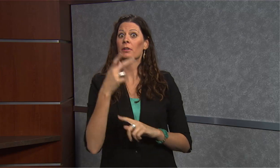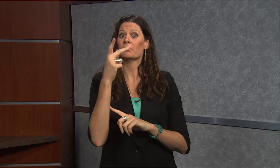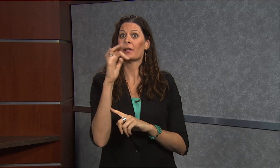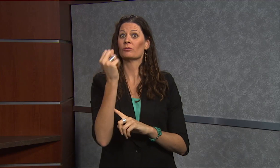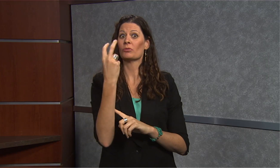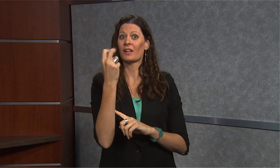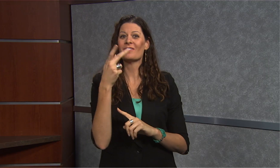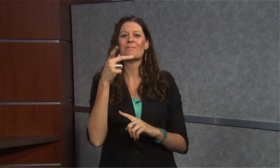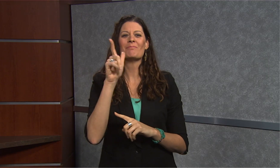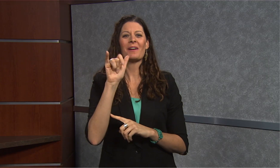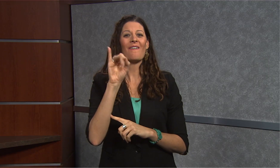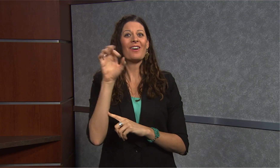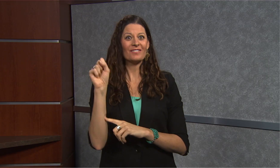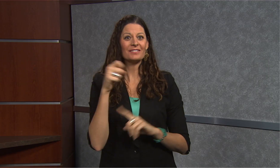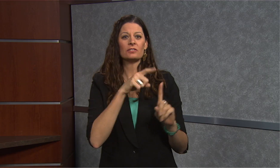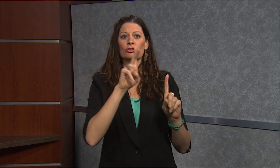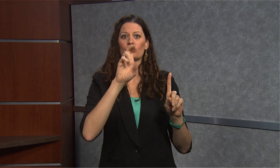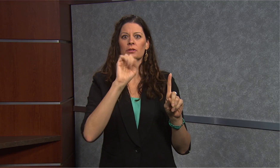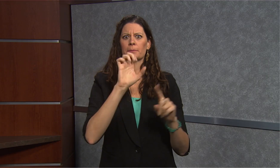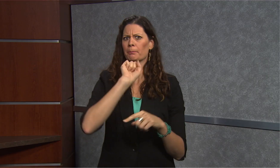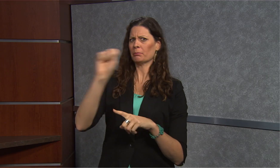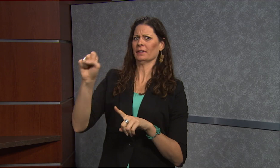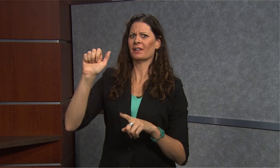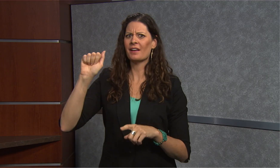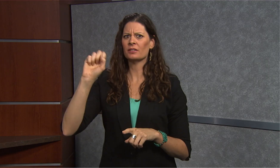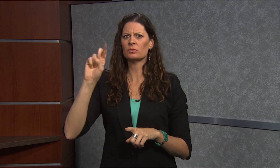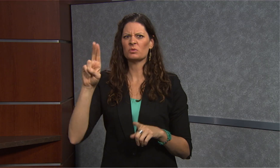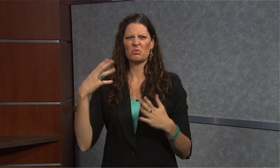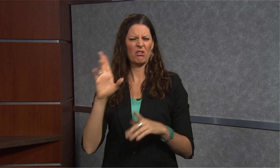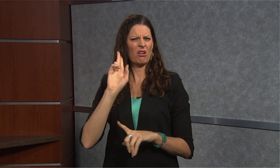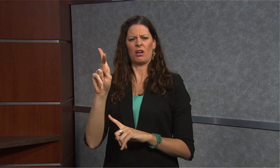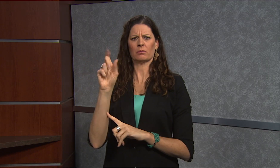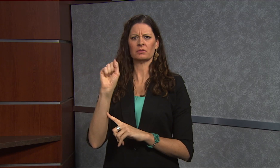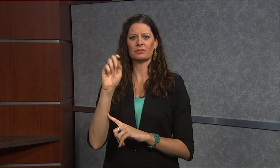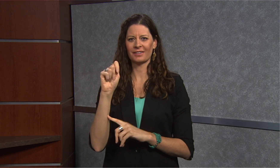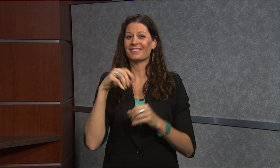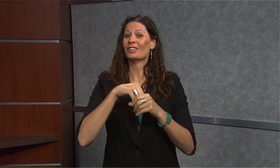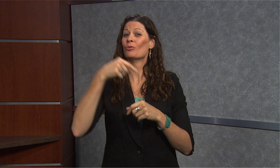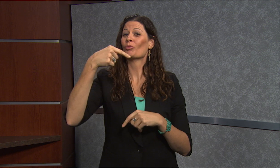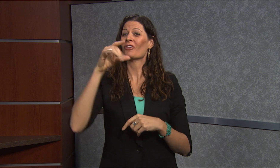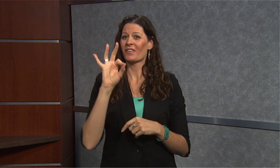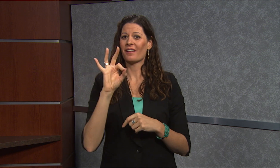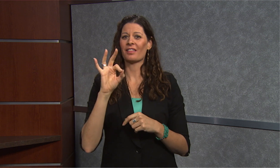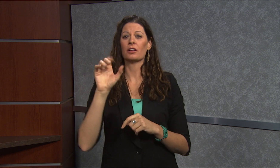IN THE WOMEN'S BASKETBALL PAC 12 PLAYOFFS, ASU WAS UPSET BY USC IN THE QUARTERFINALS,